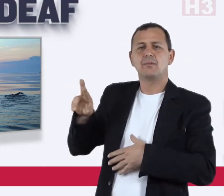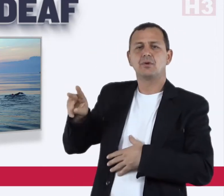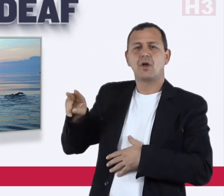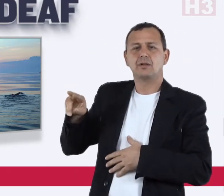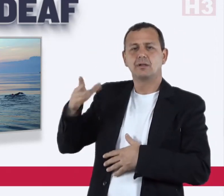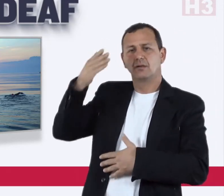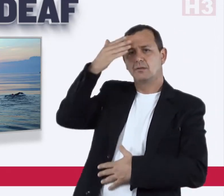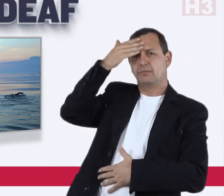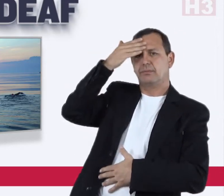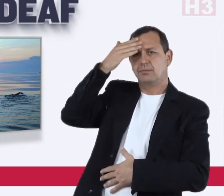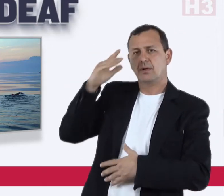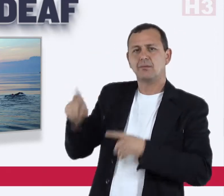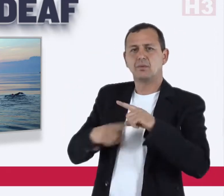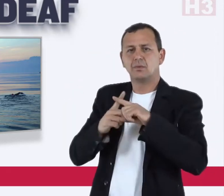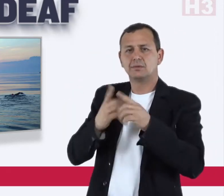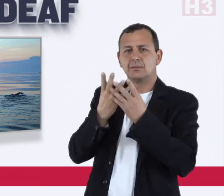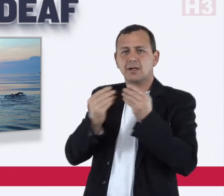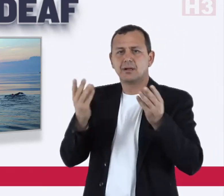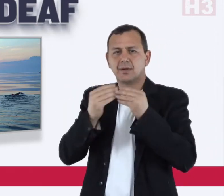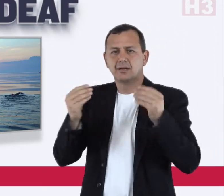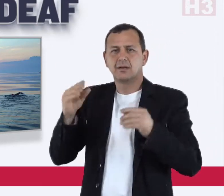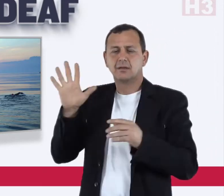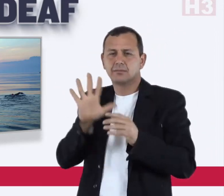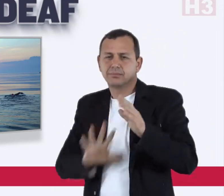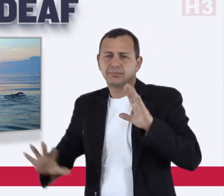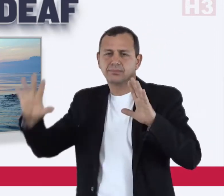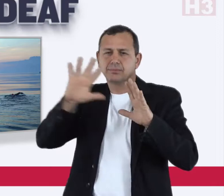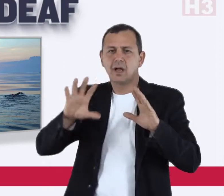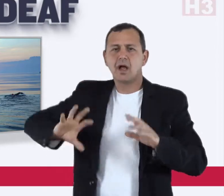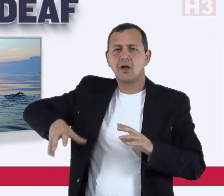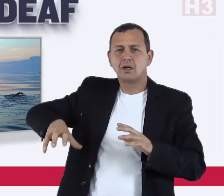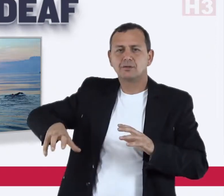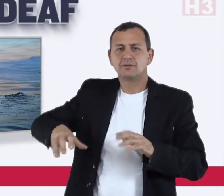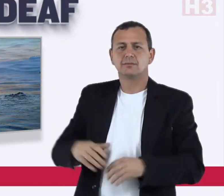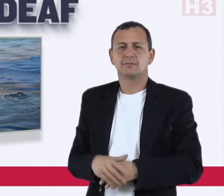brother and thousands of others in the country.